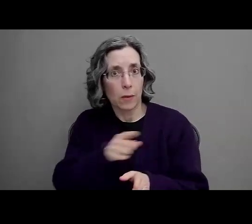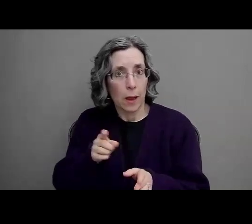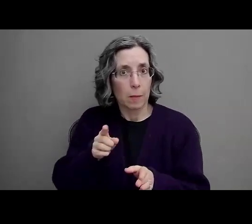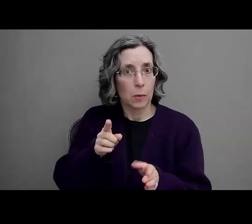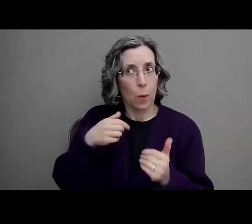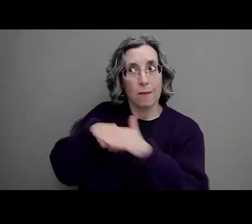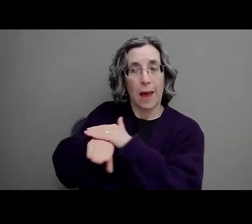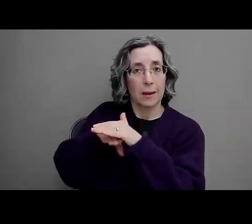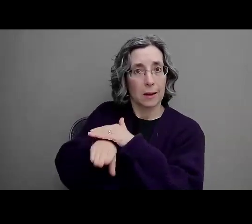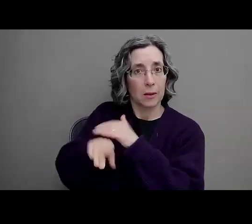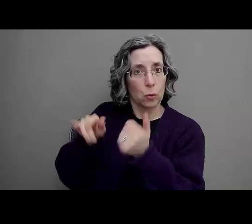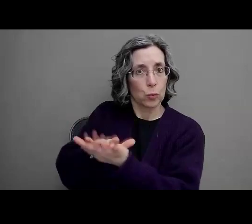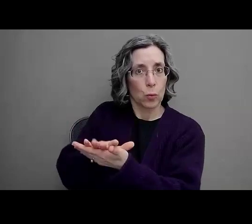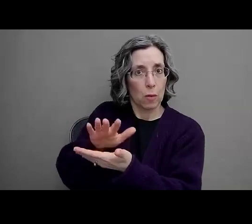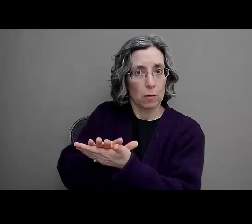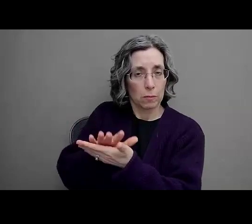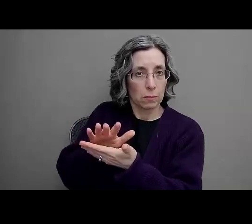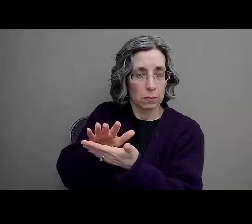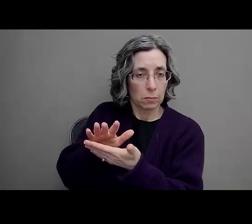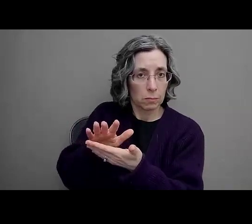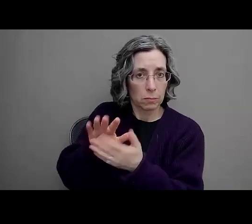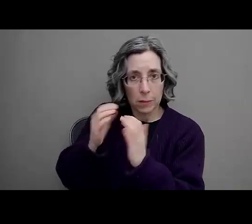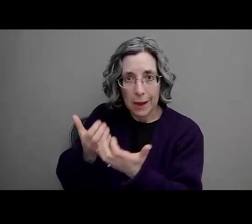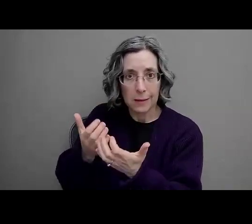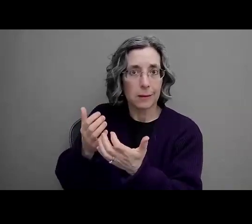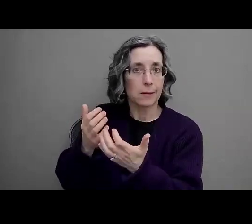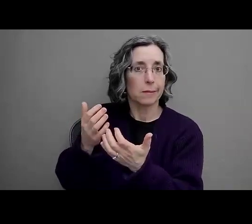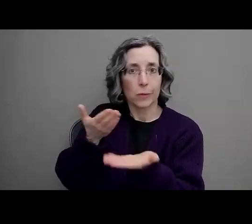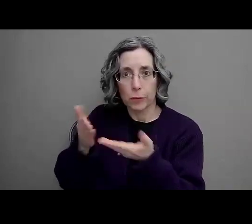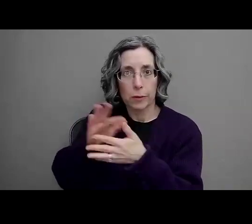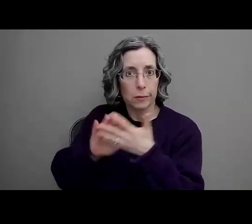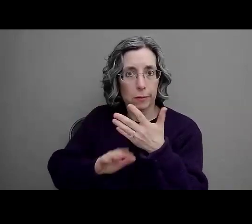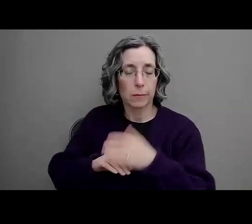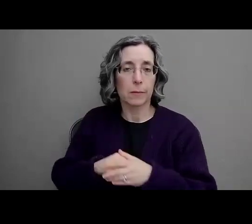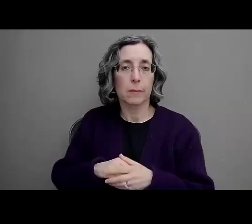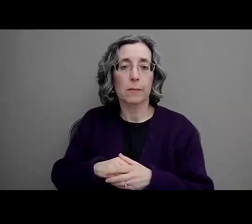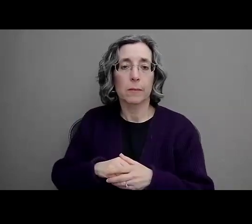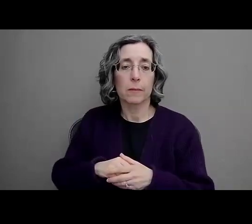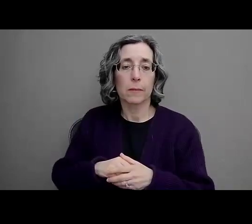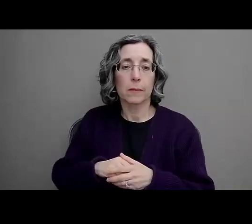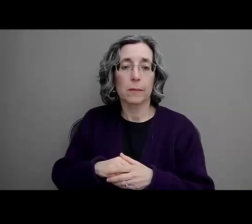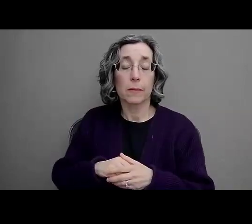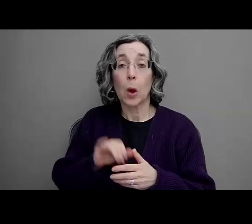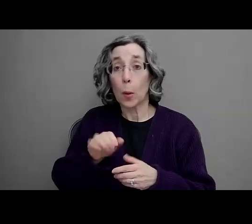accommodations in order to access their curriculum. And you would want to make sure